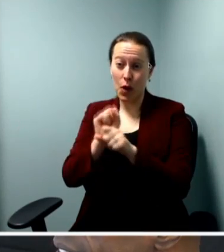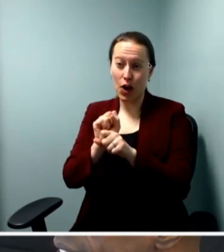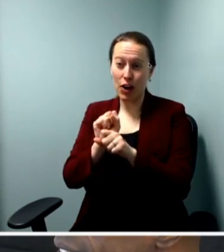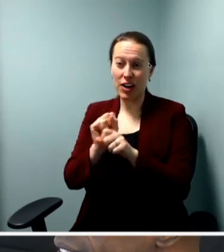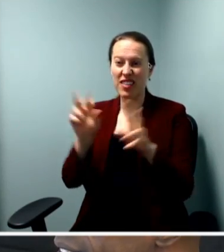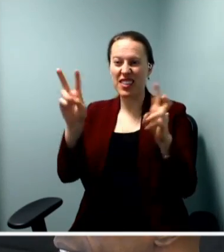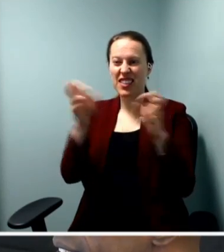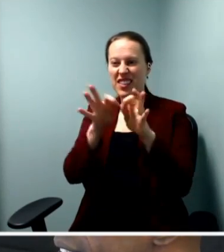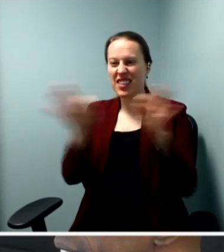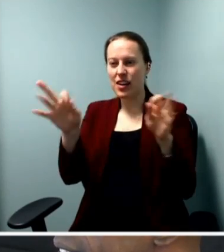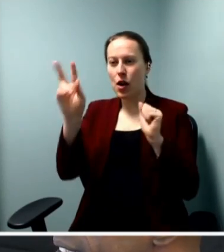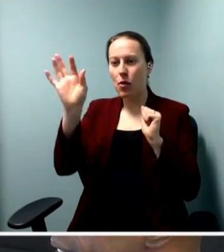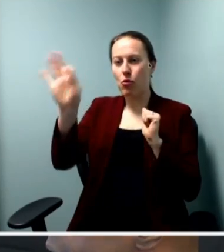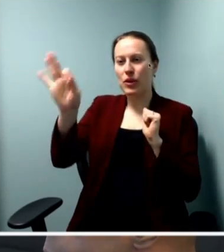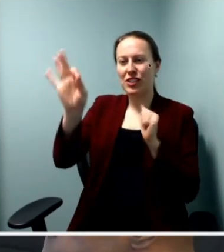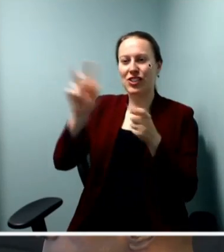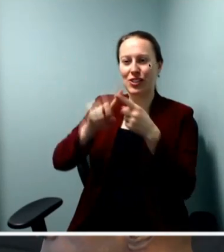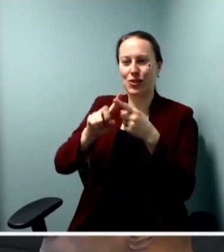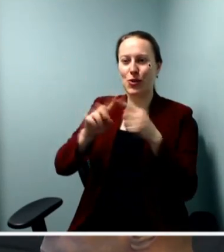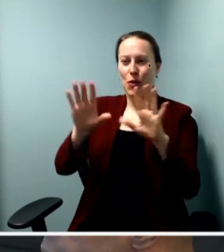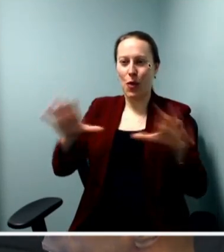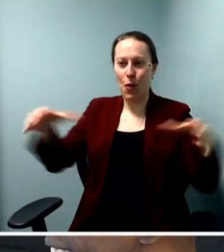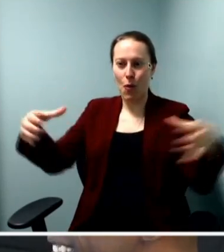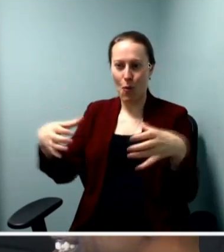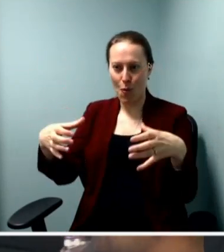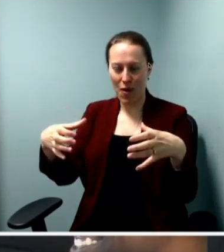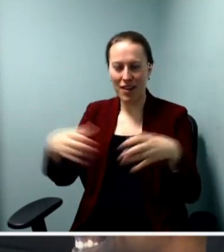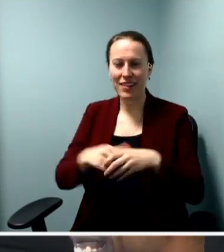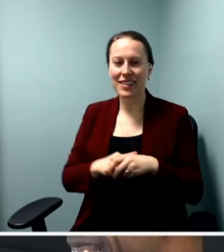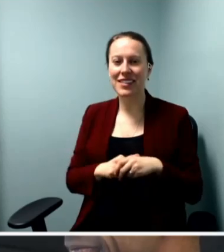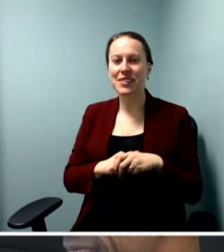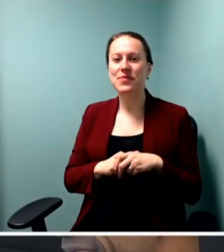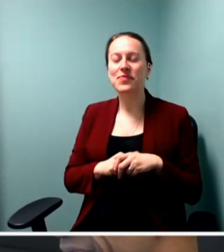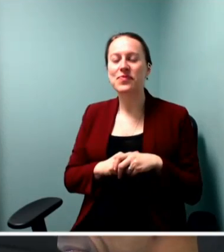So, in the spirit of that-- raising hands-- I'd like to--